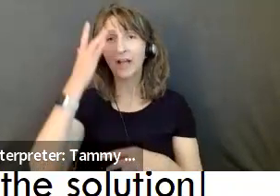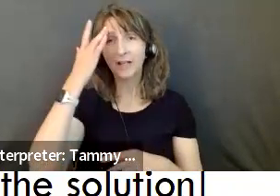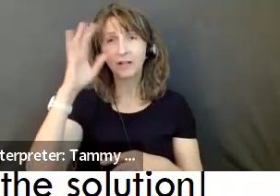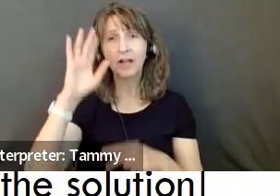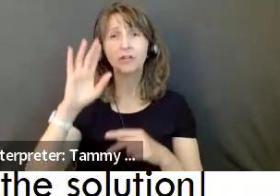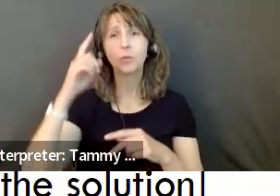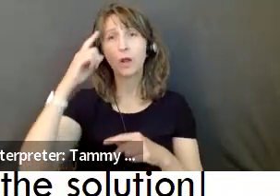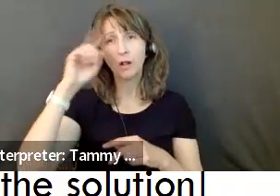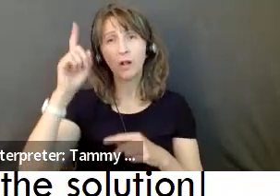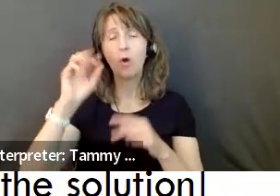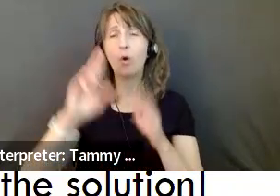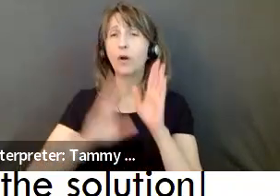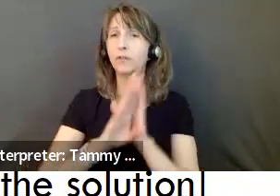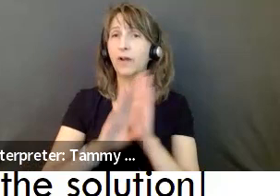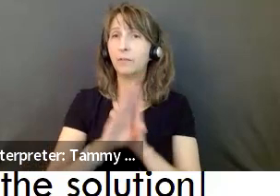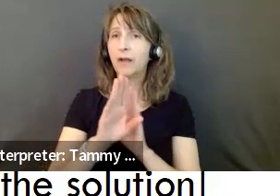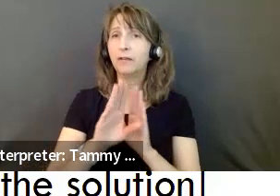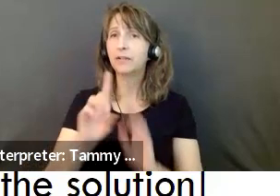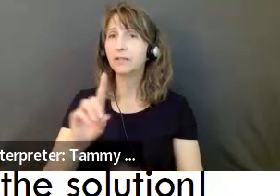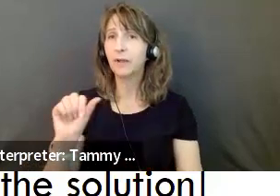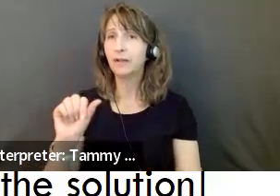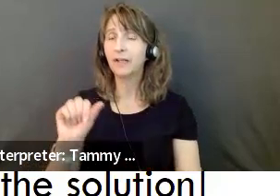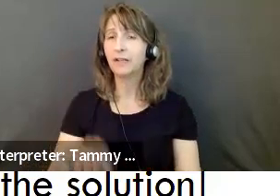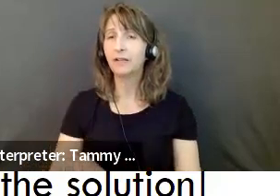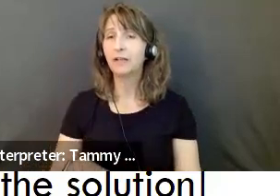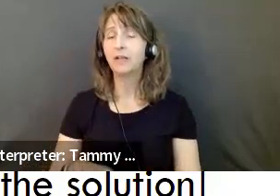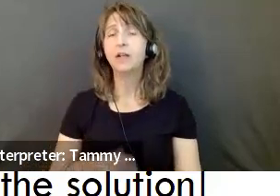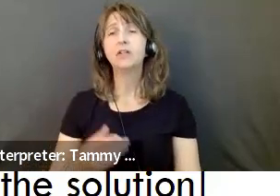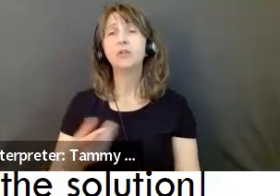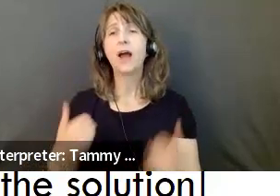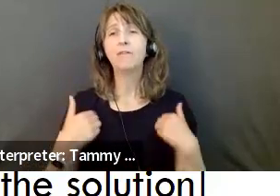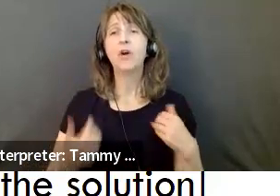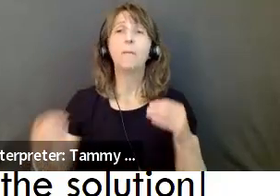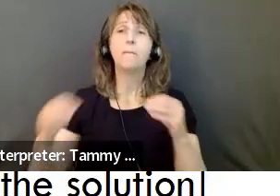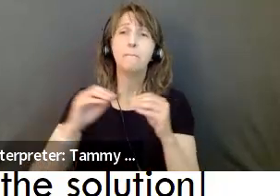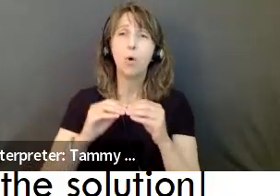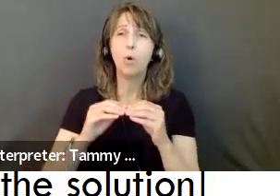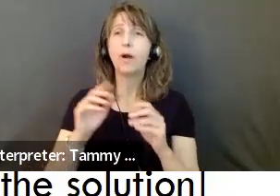To build the number of providers across our state that are again comfortable and willing to serve this unique. Population.